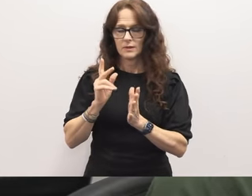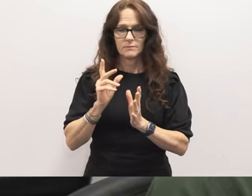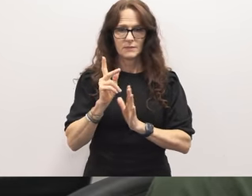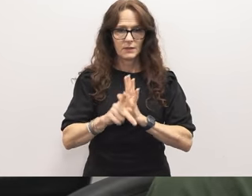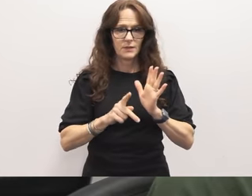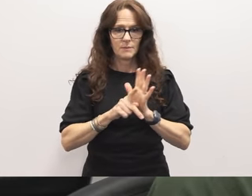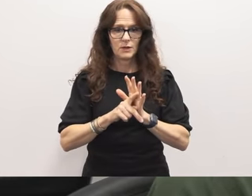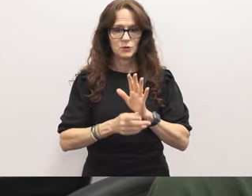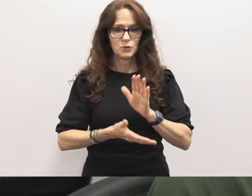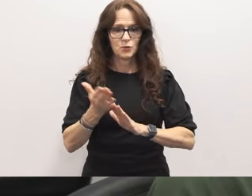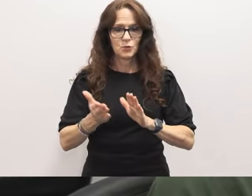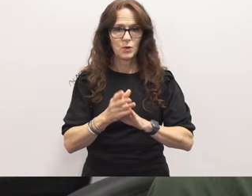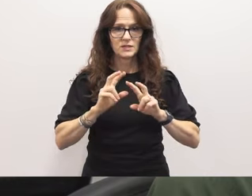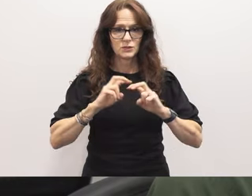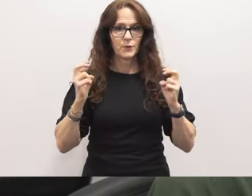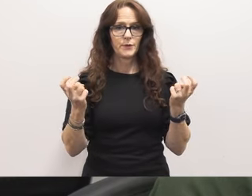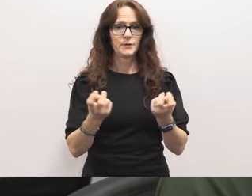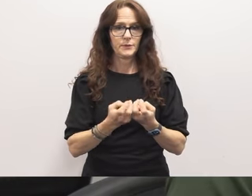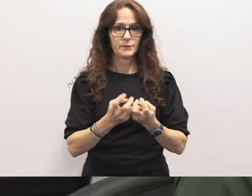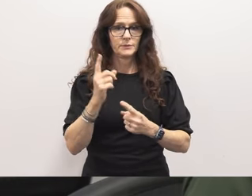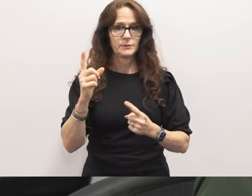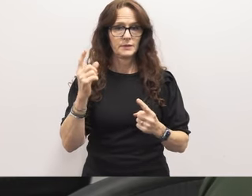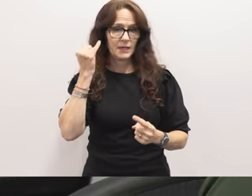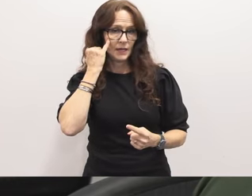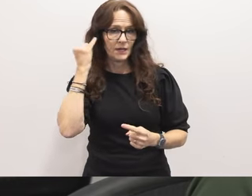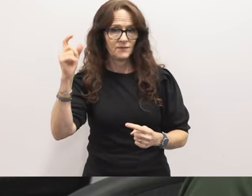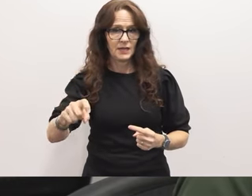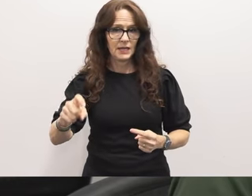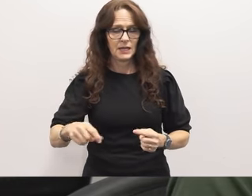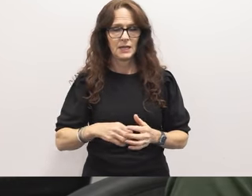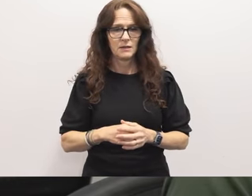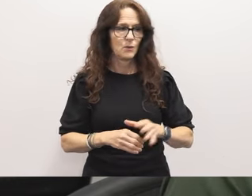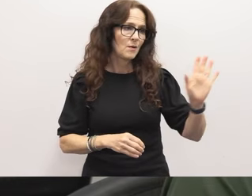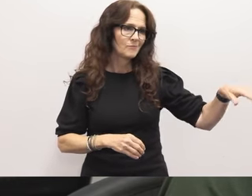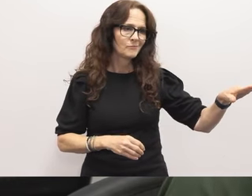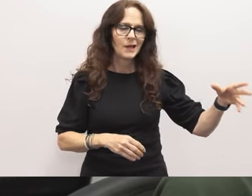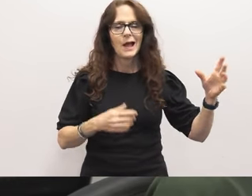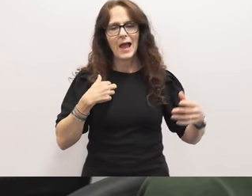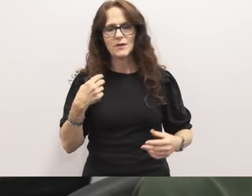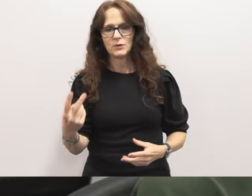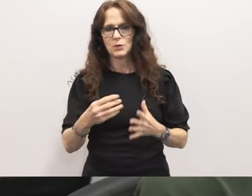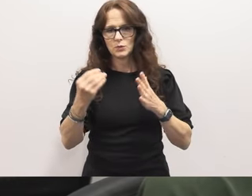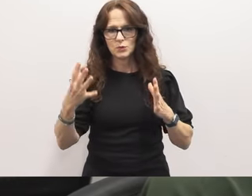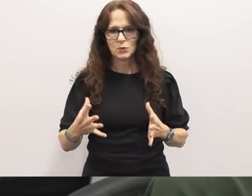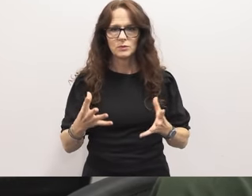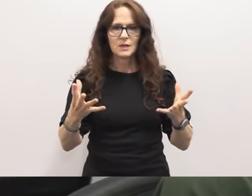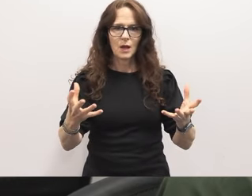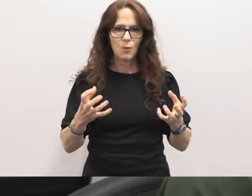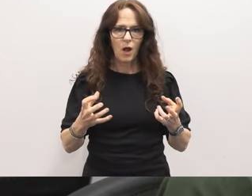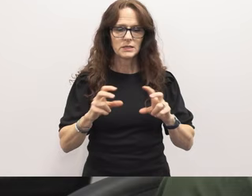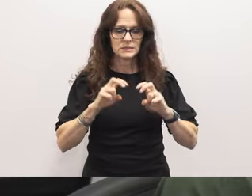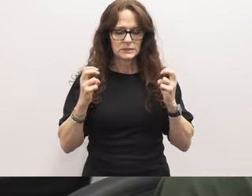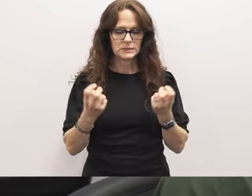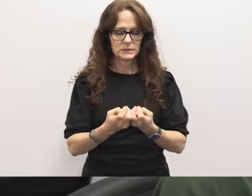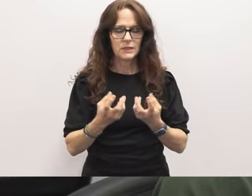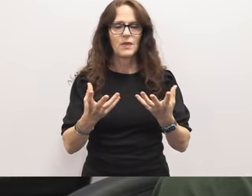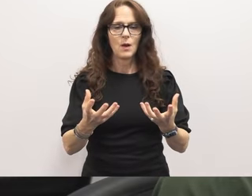to run circles when needed. So we will let them know, you know what, we've got two students that want to do a circle that want to enter in on that,